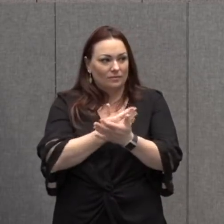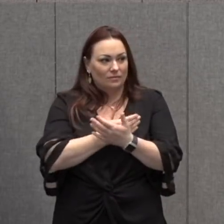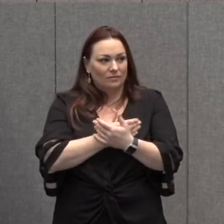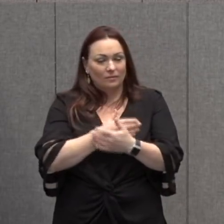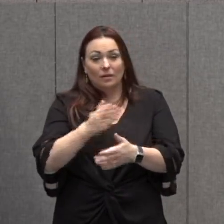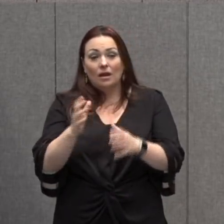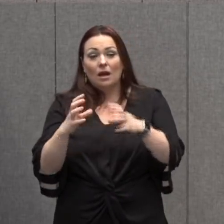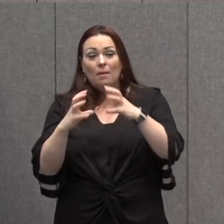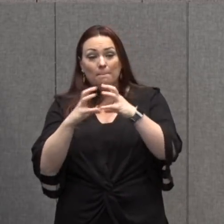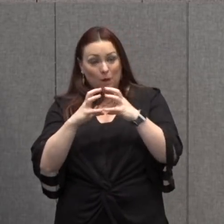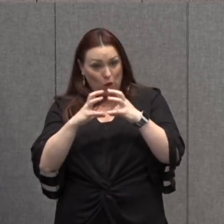Ball, hm.